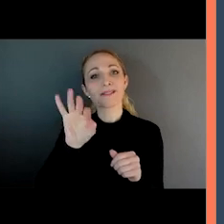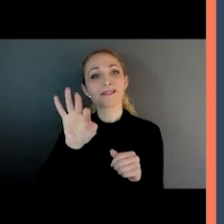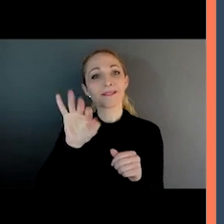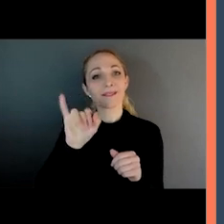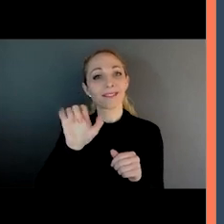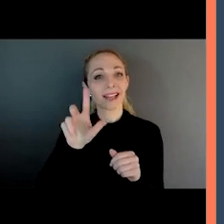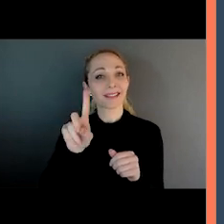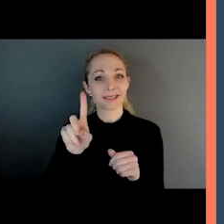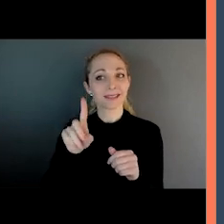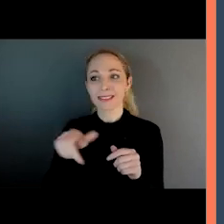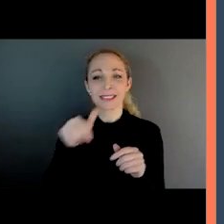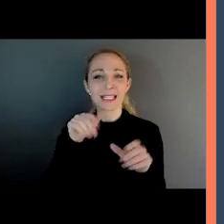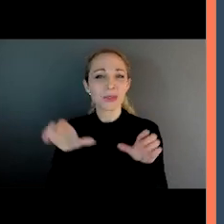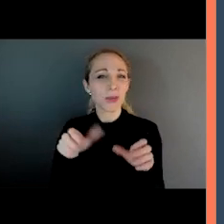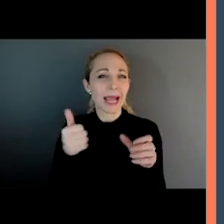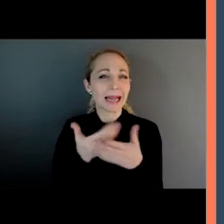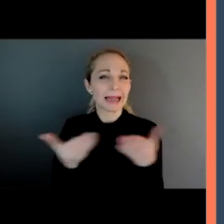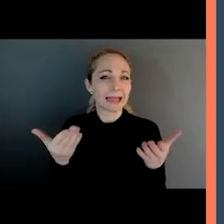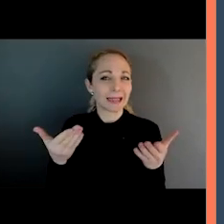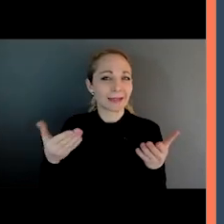ANY USEFUL JUST YET. ALL RIGHT.